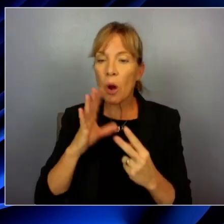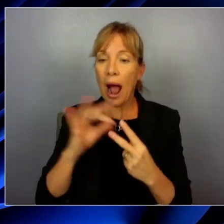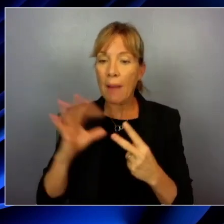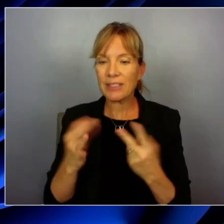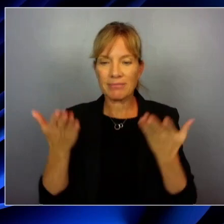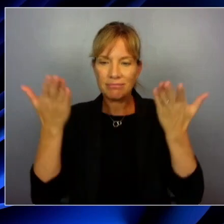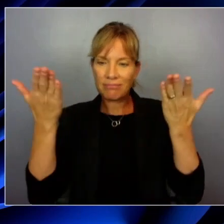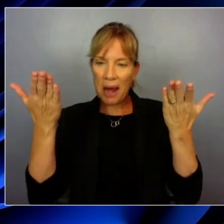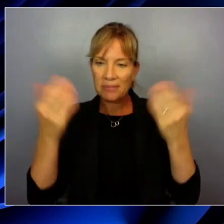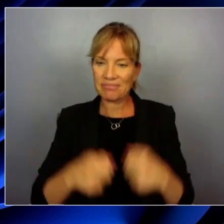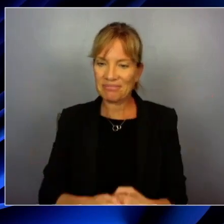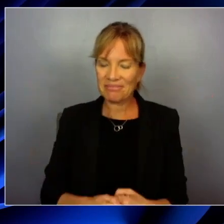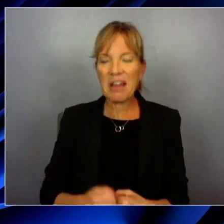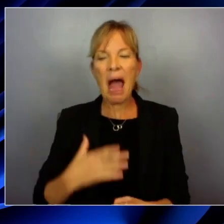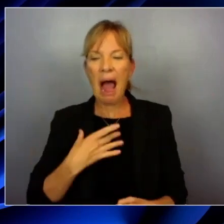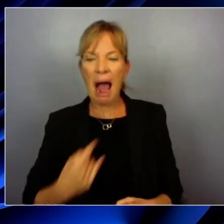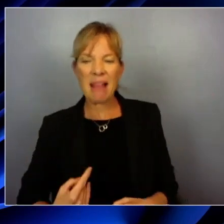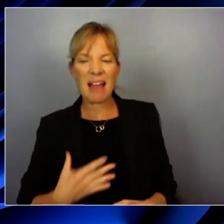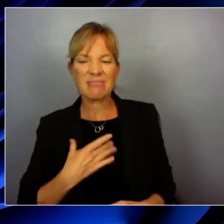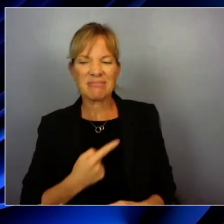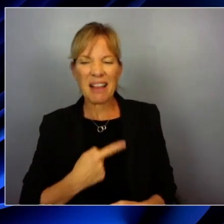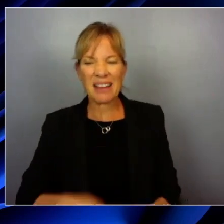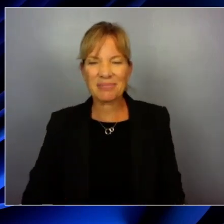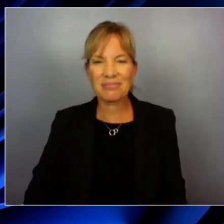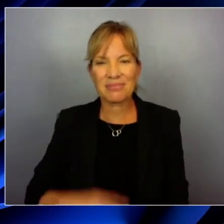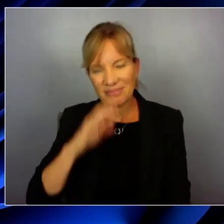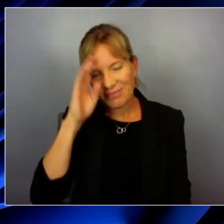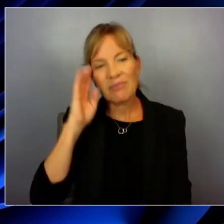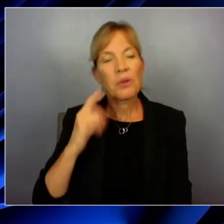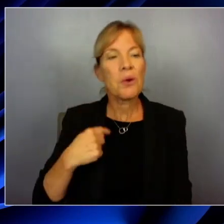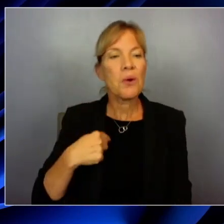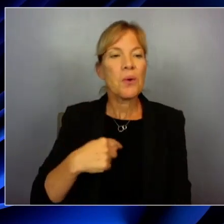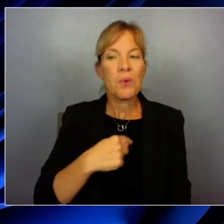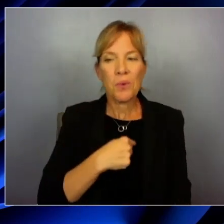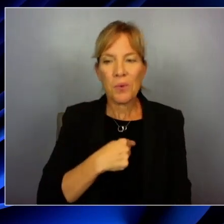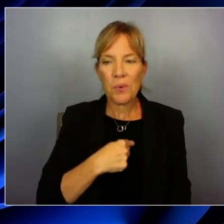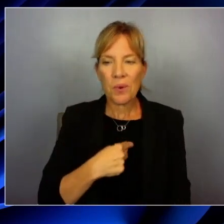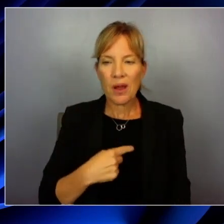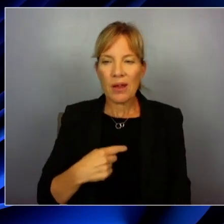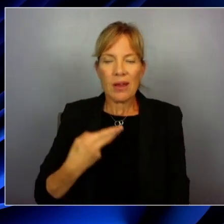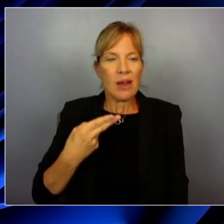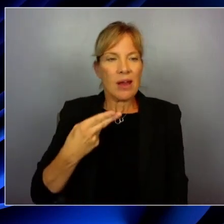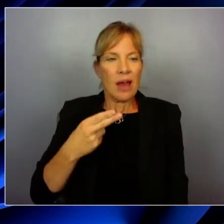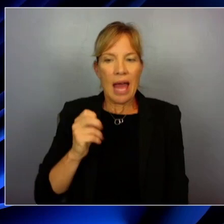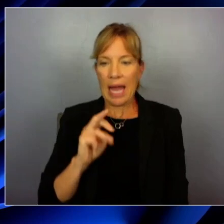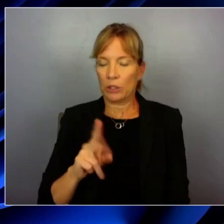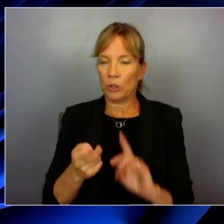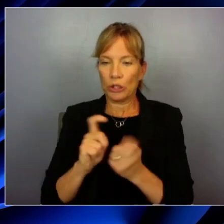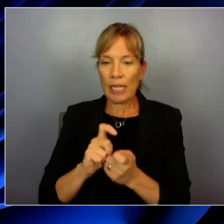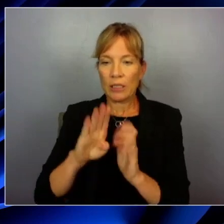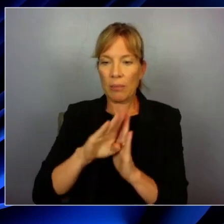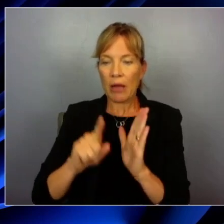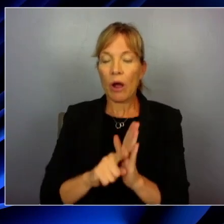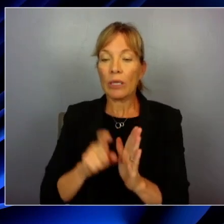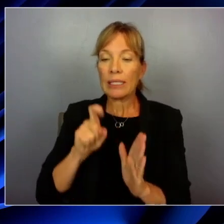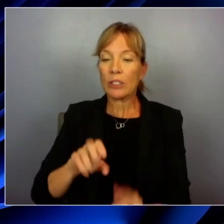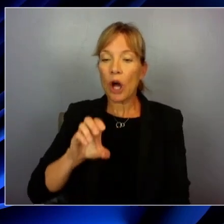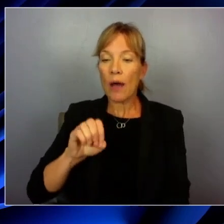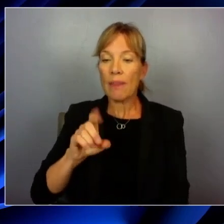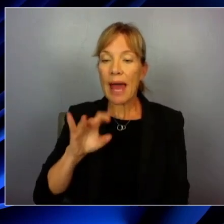so yeah and Hector changed the background by clicking on the edit button inside of there and then you can change the background.